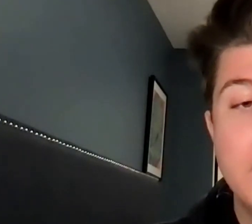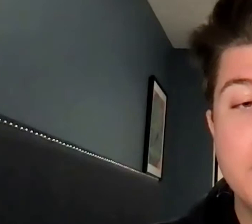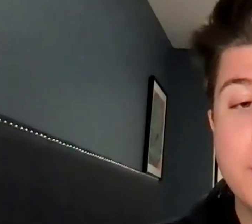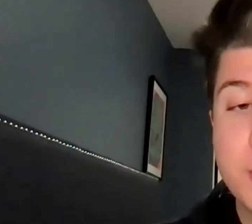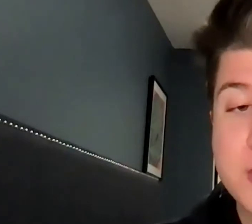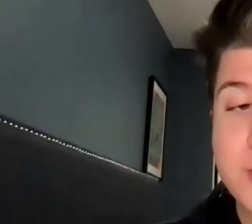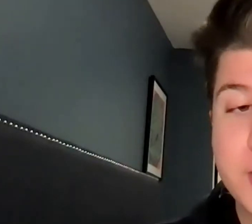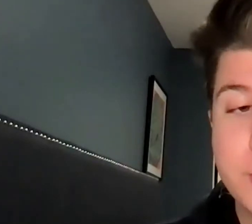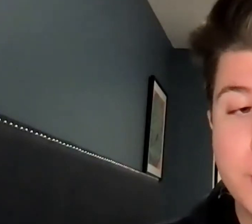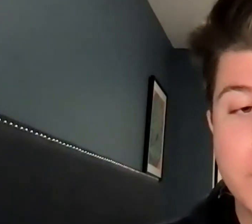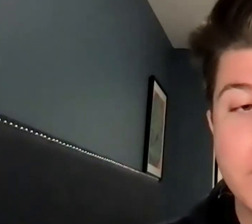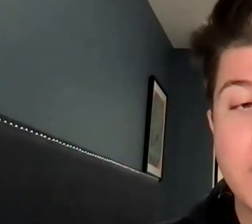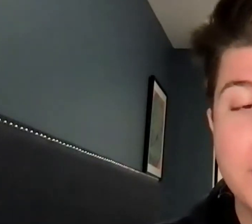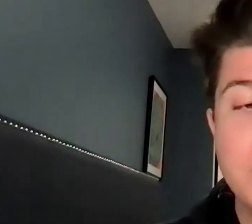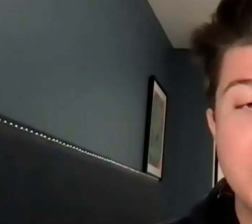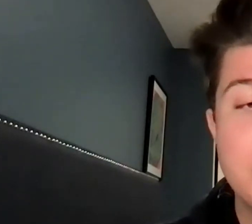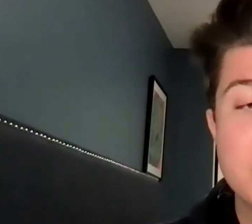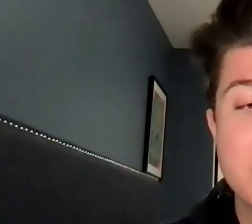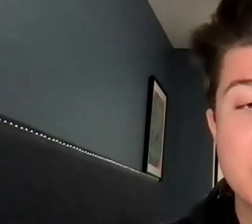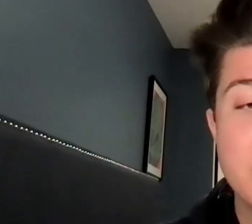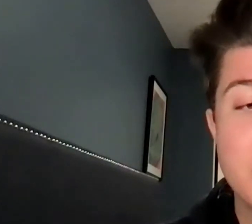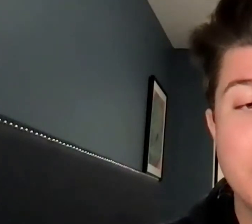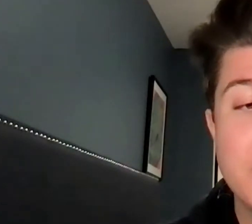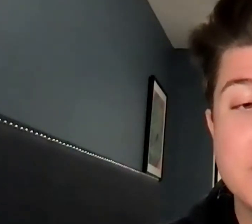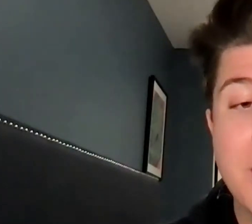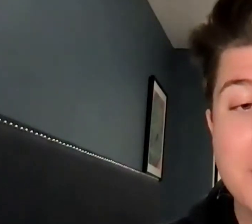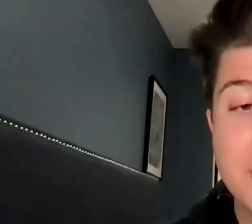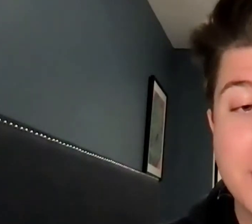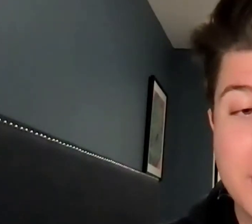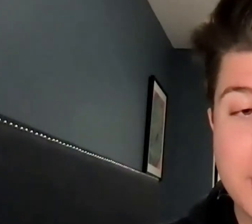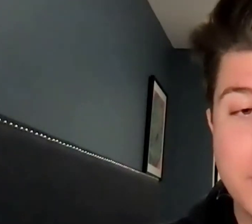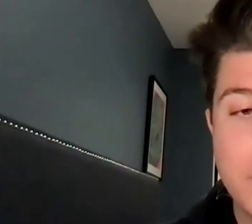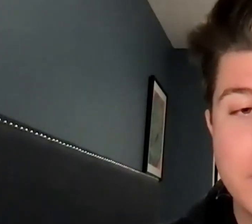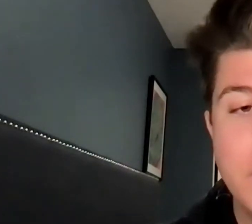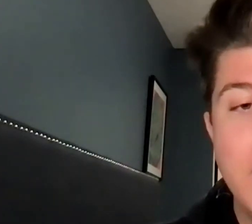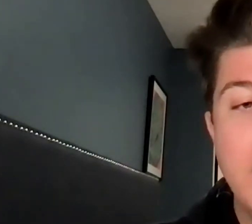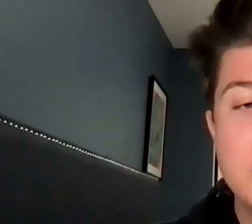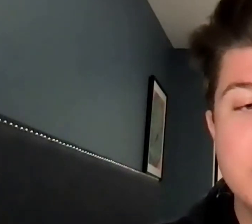with the force for good award urban peak presented her with its maverick thinker award and she was